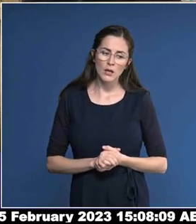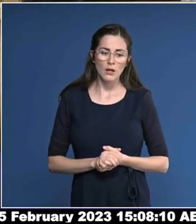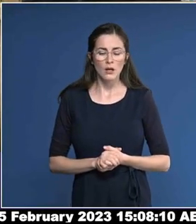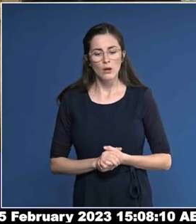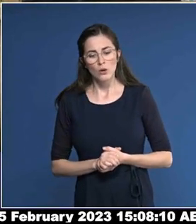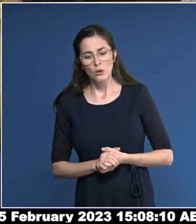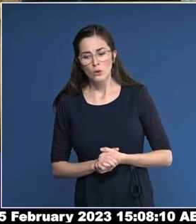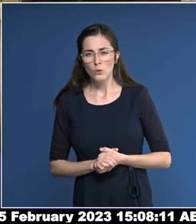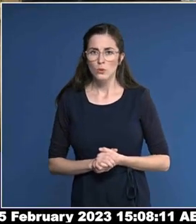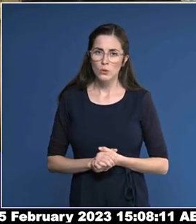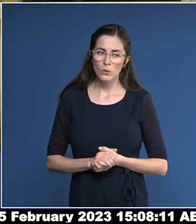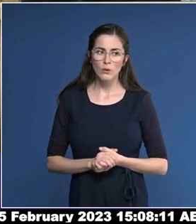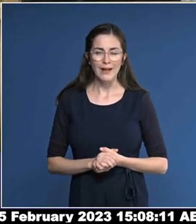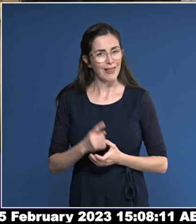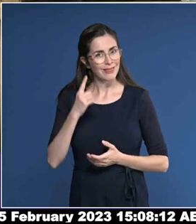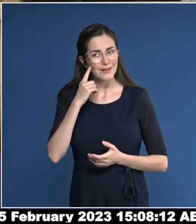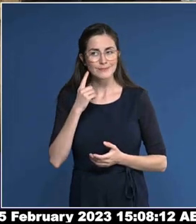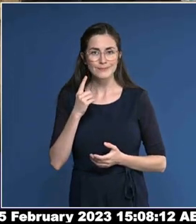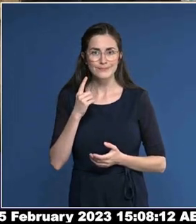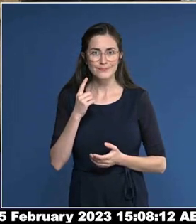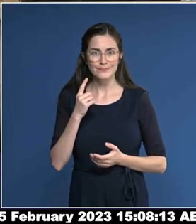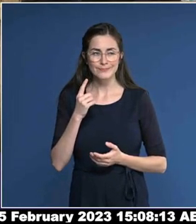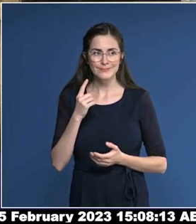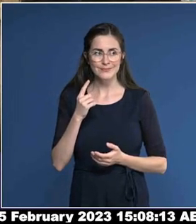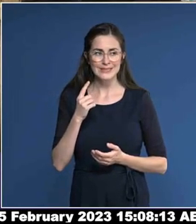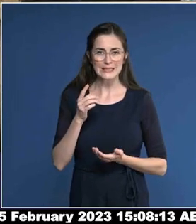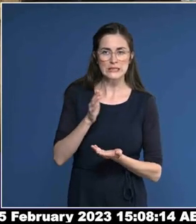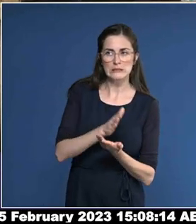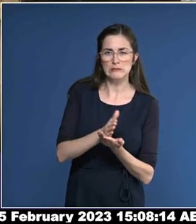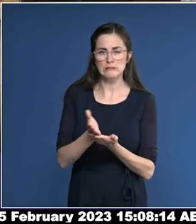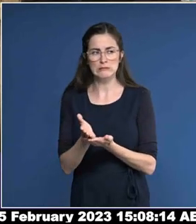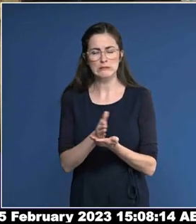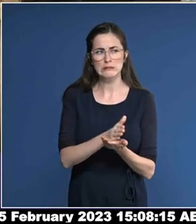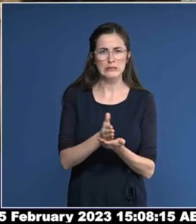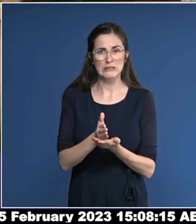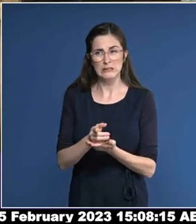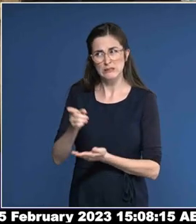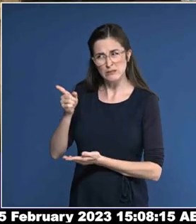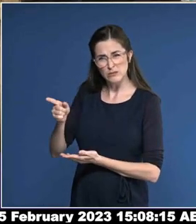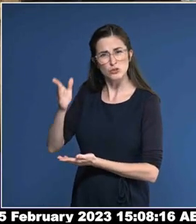whether or not they are actually our regulator or they are an organisation that,